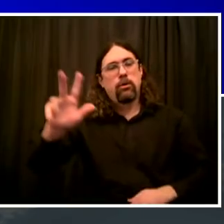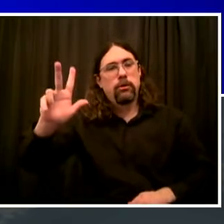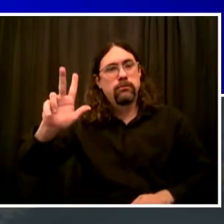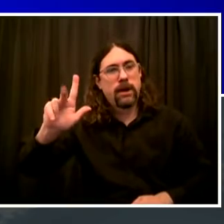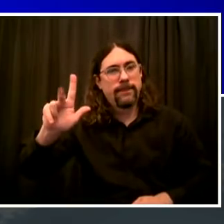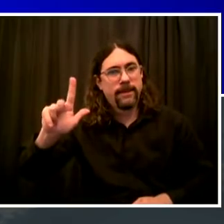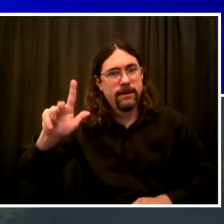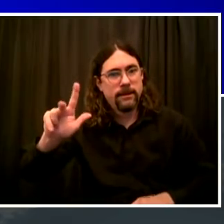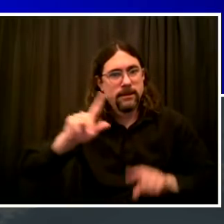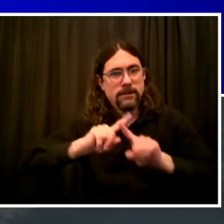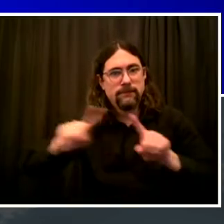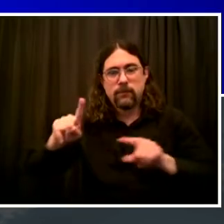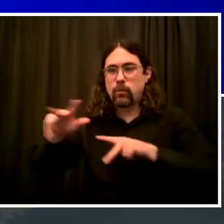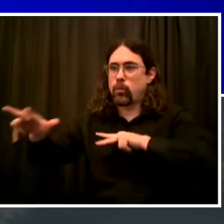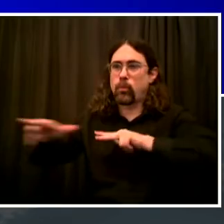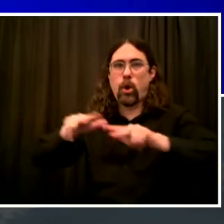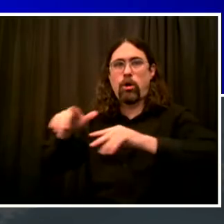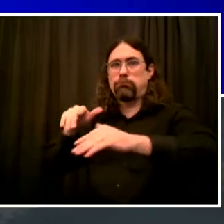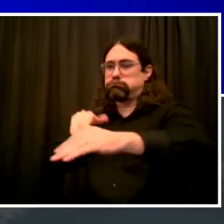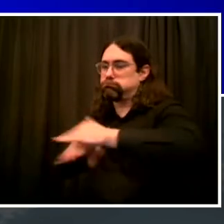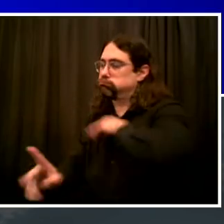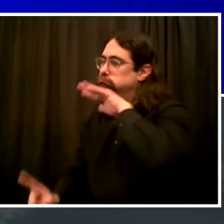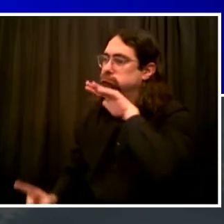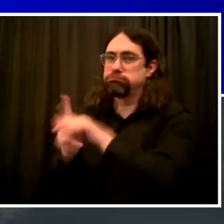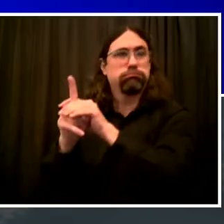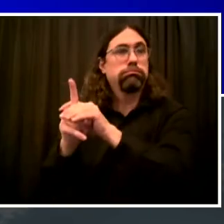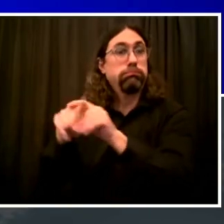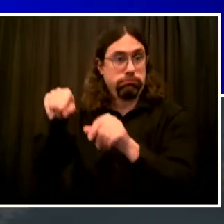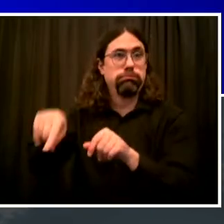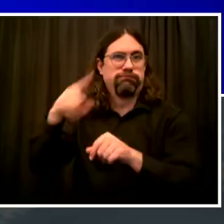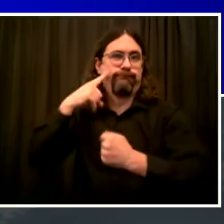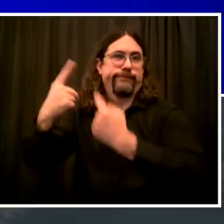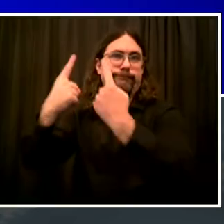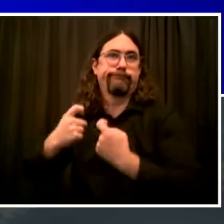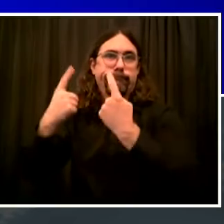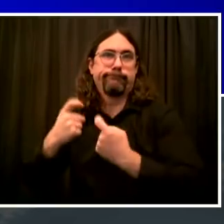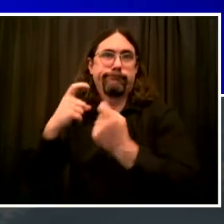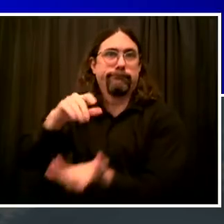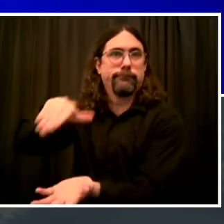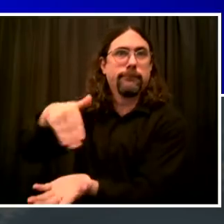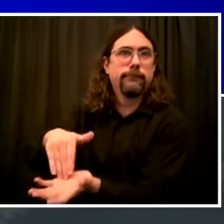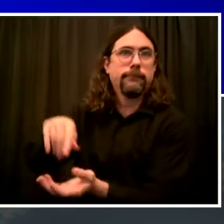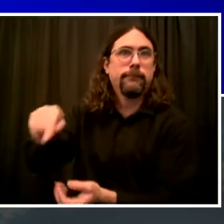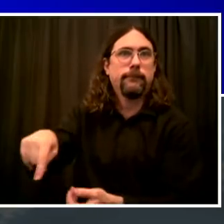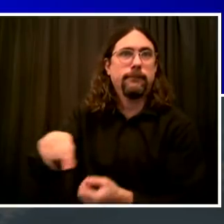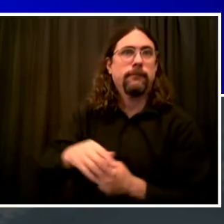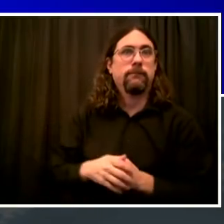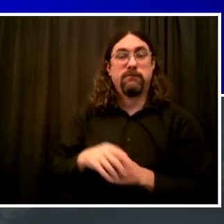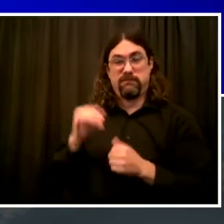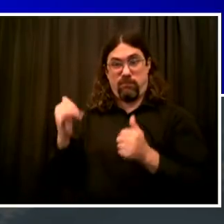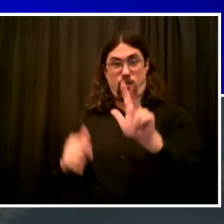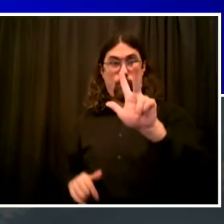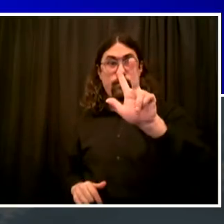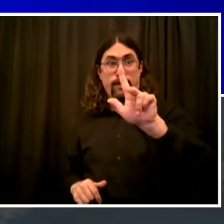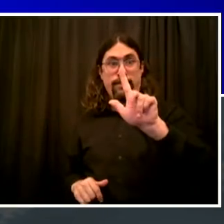LOCATIONS. WE HA VE23 WALK-IN SITES THRUGOHHE ALTH AND HOSPITAL FACILITIES. 23 SITES OPEN. FIVE MORE THROUGH THE COLLABORATION